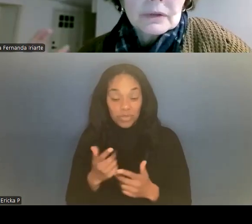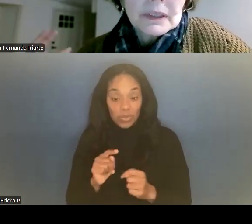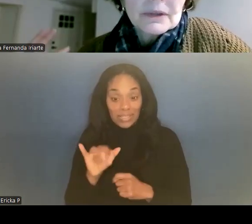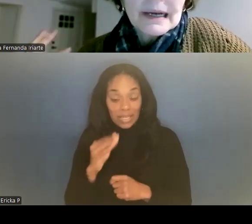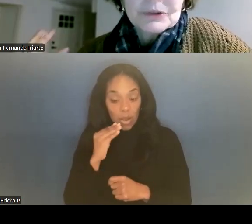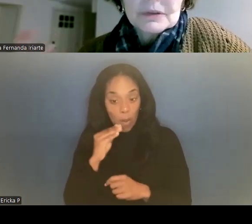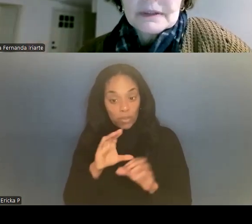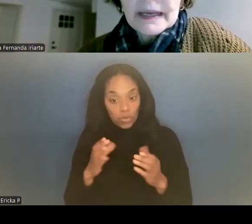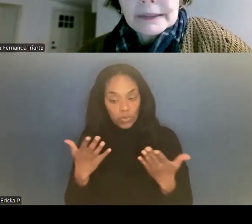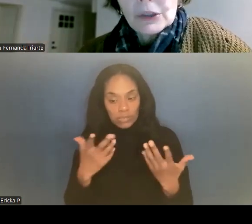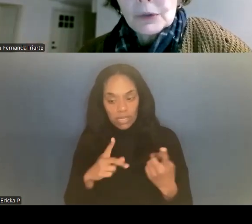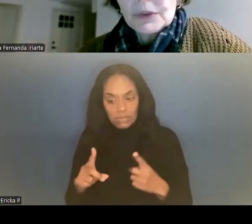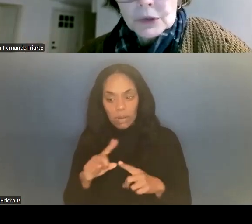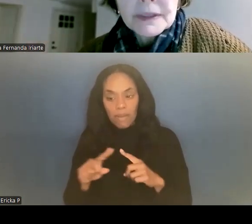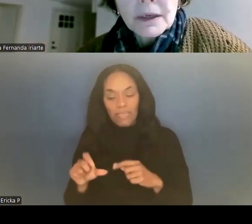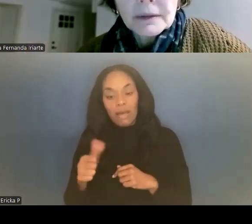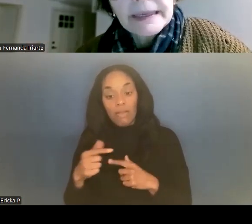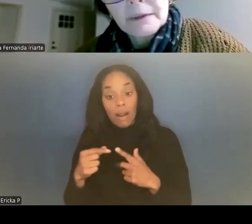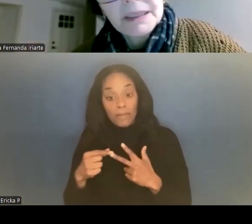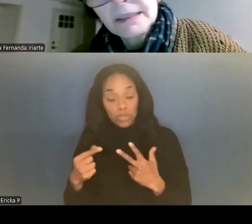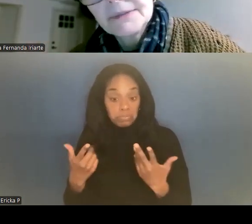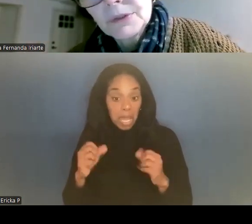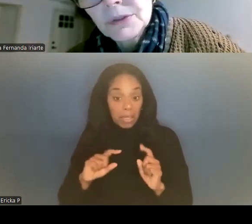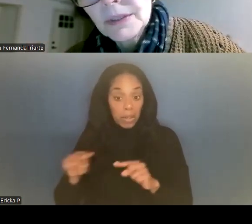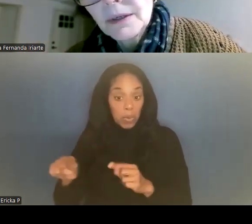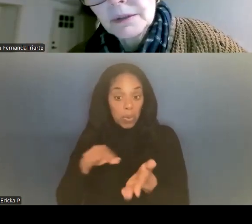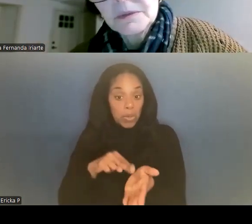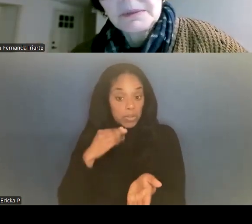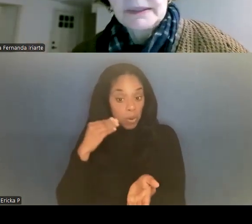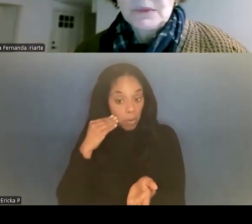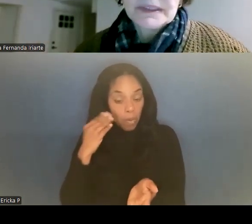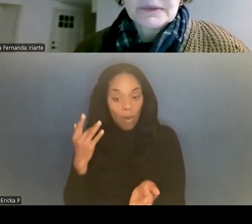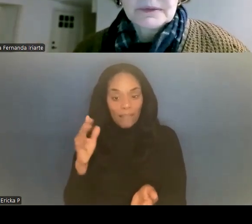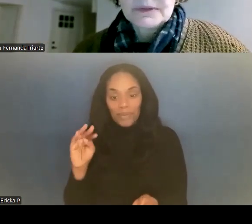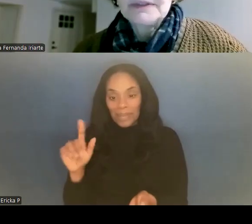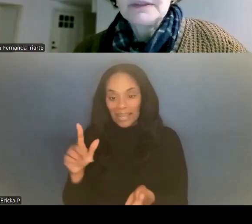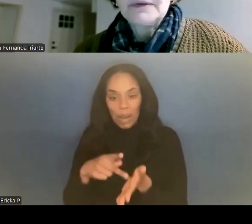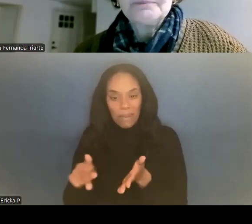The other option is I can go to a nursing home because medical pays for nursing homes, but I don't want to go to a nursing home.